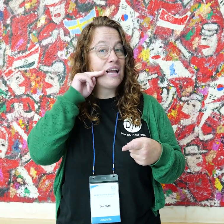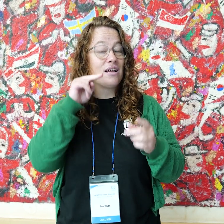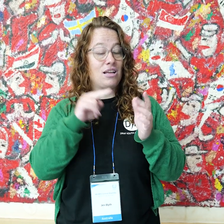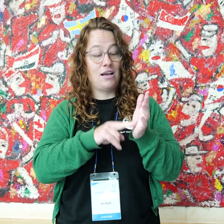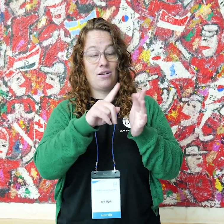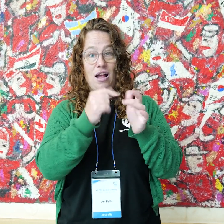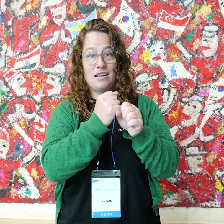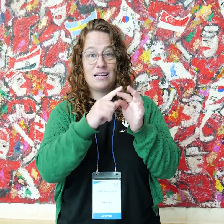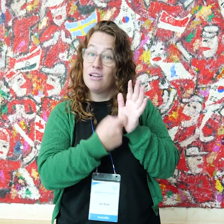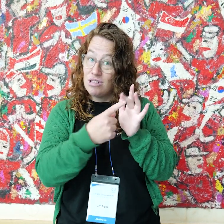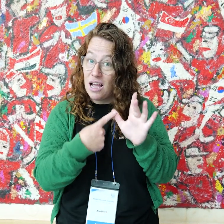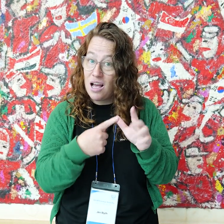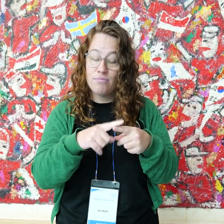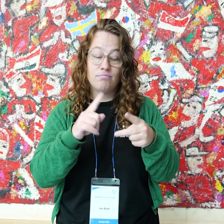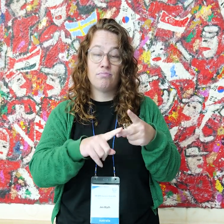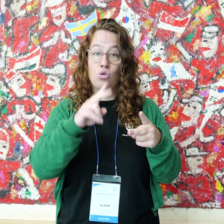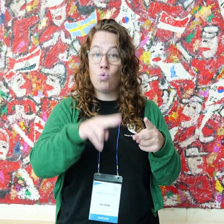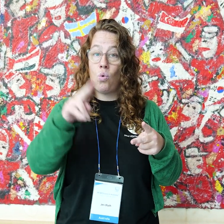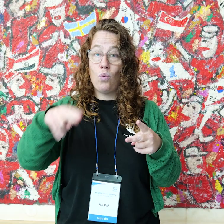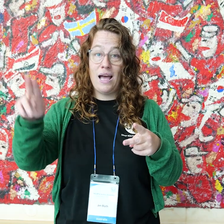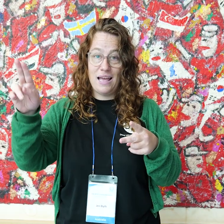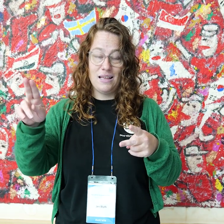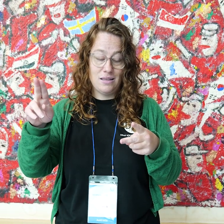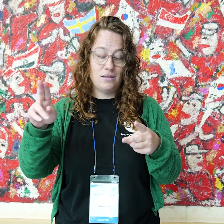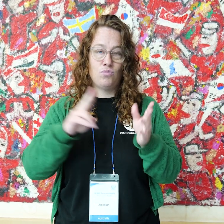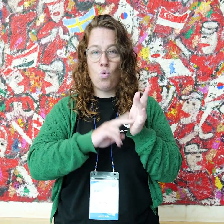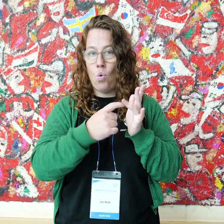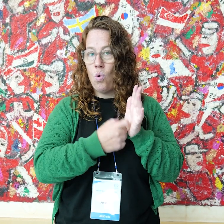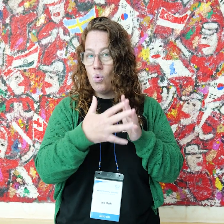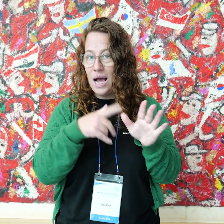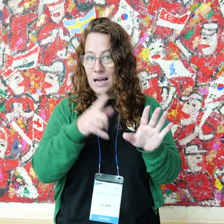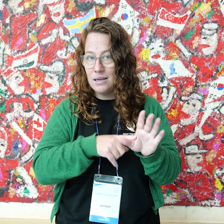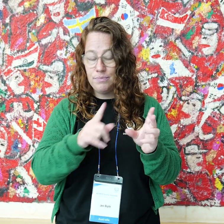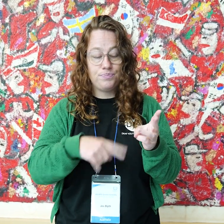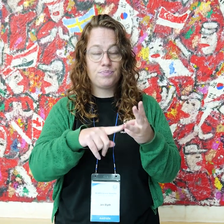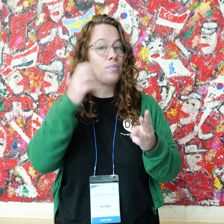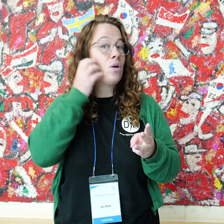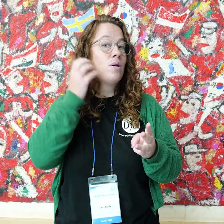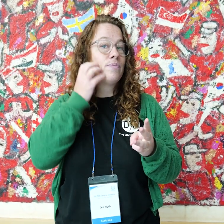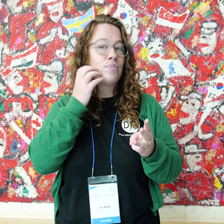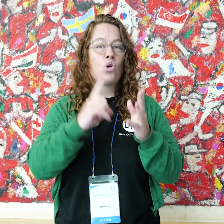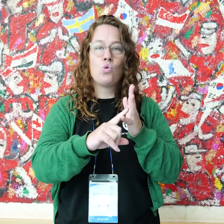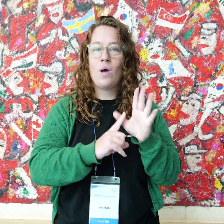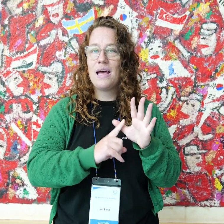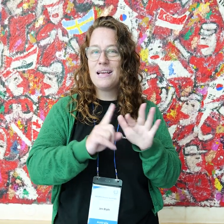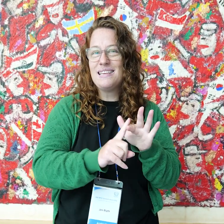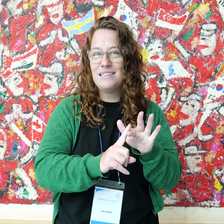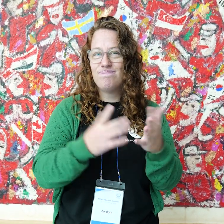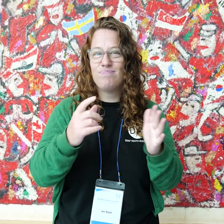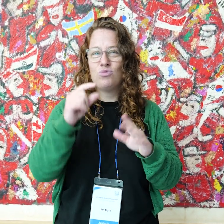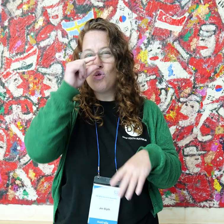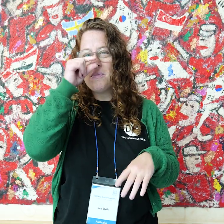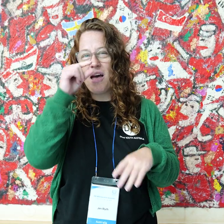There are three options - Nigeria, Norway and the UAE.